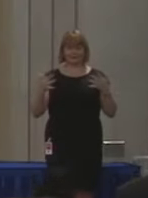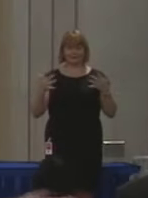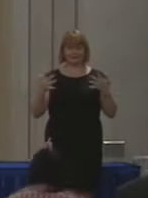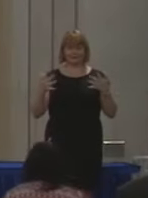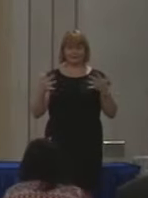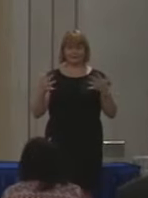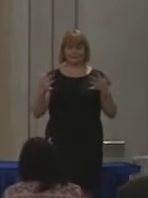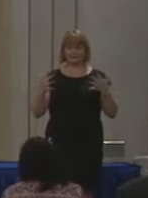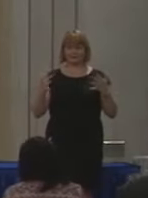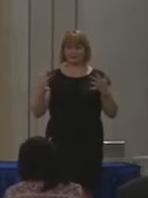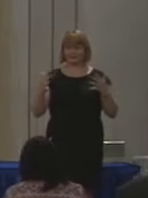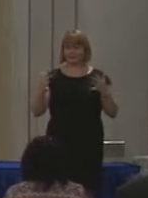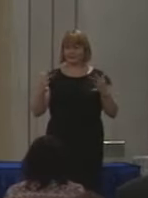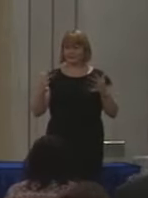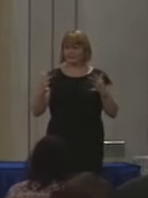THE AUDIENCE RISES.